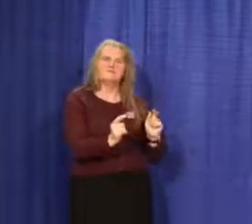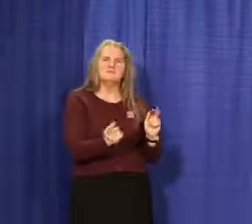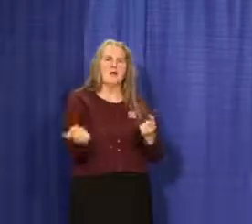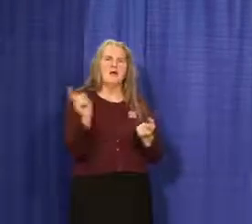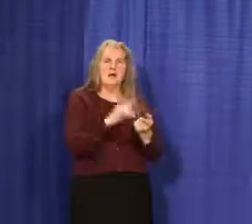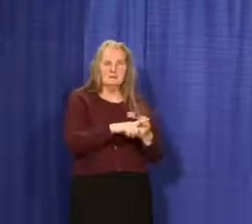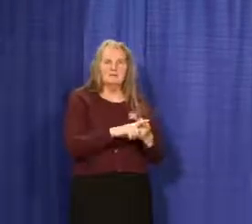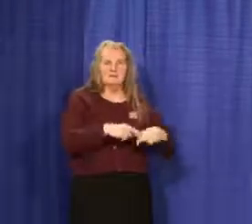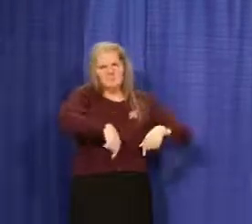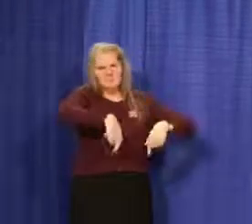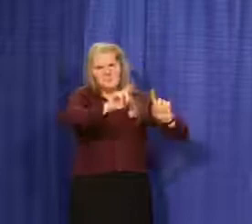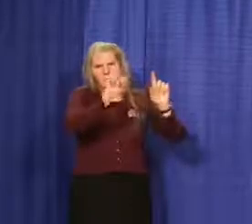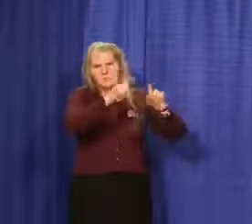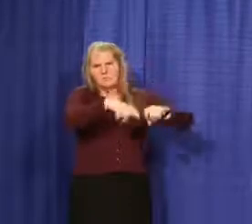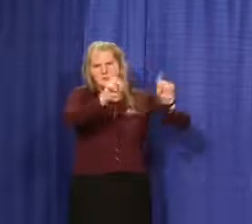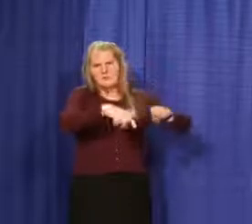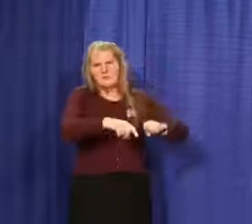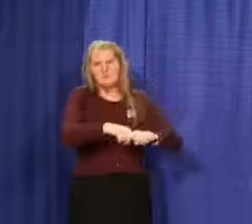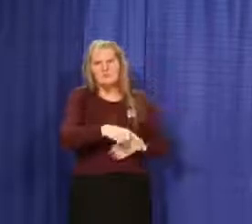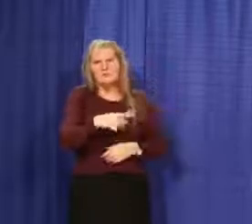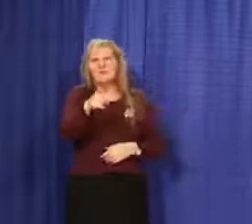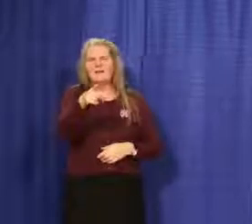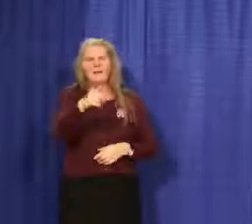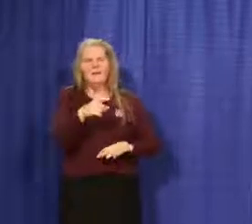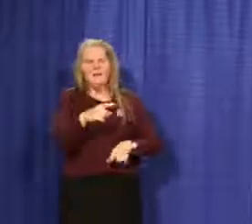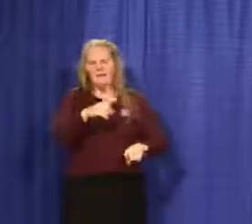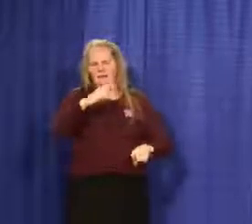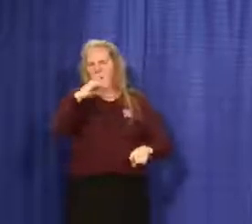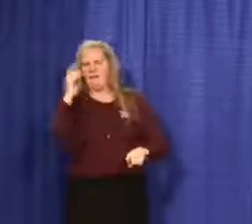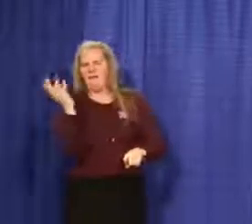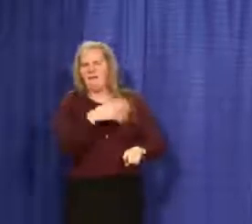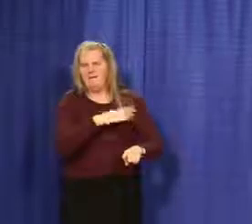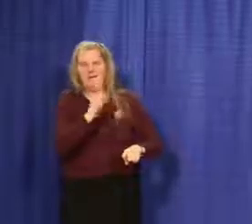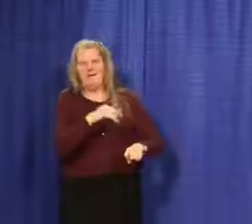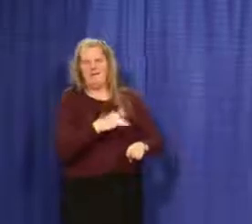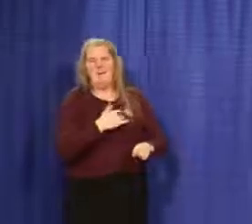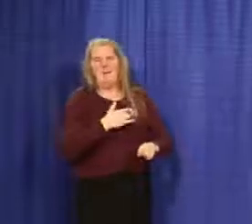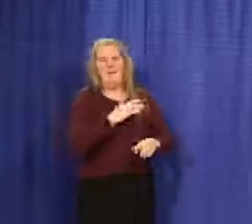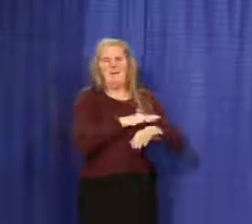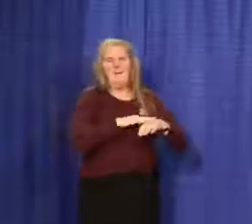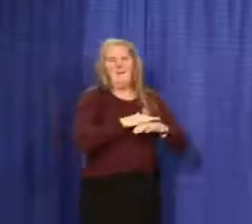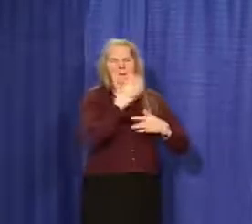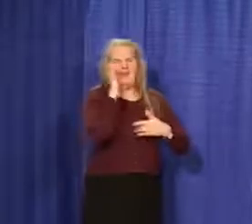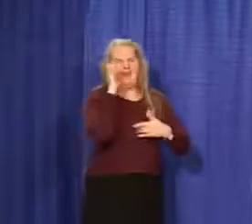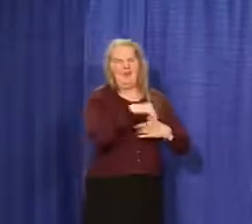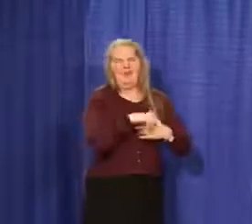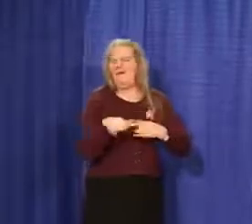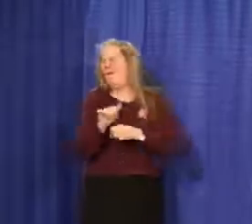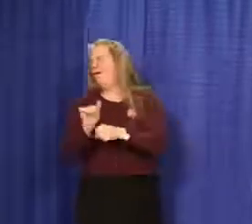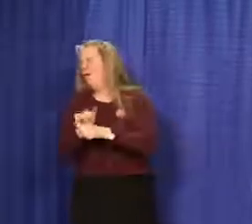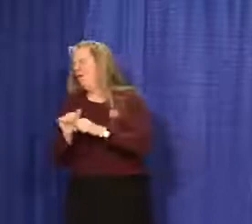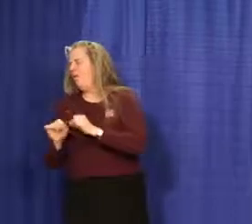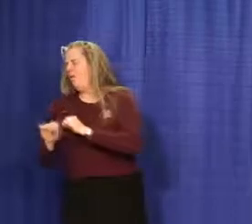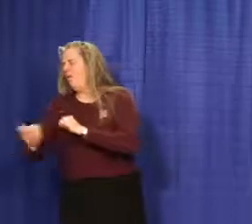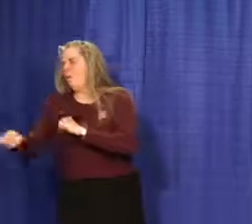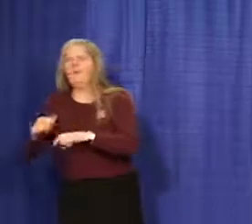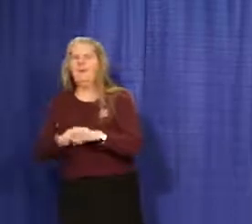isolation until you can get tested. Don't try to push through by going to work to finish whatever you're working on or continuing